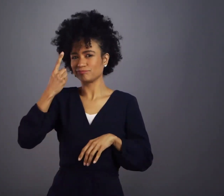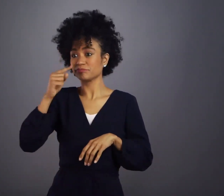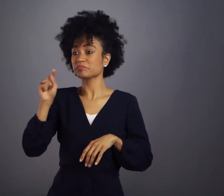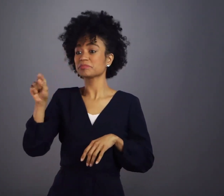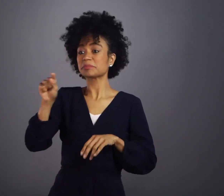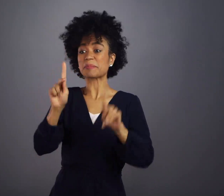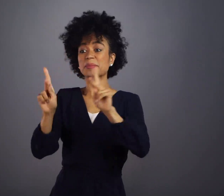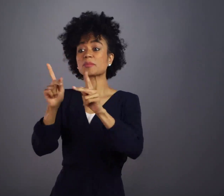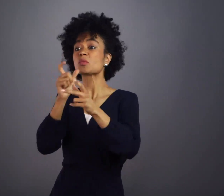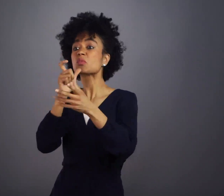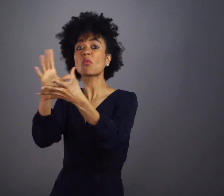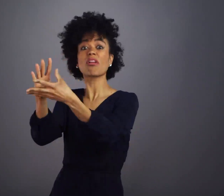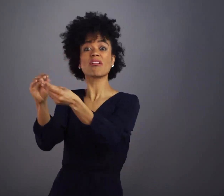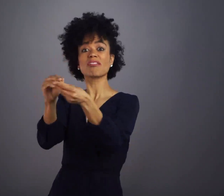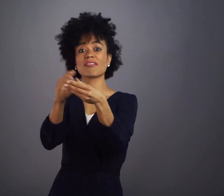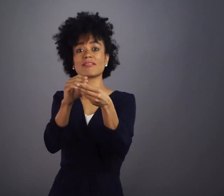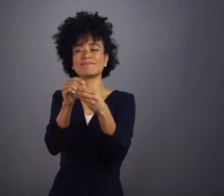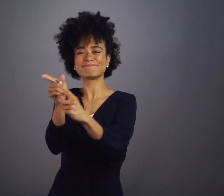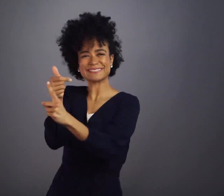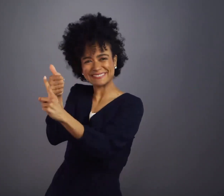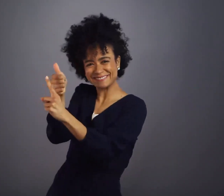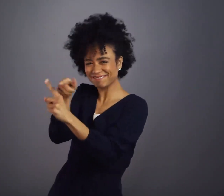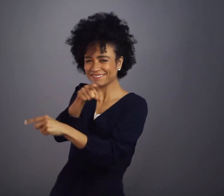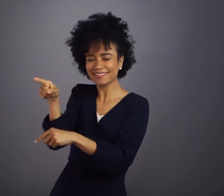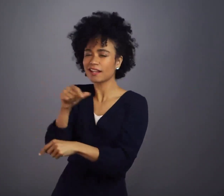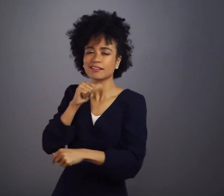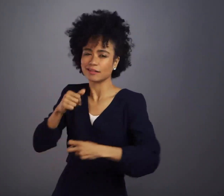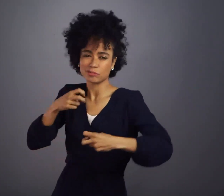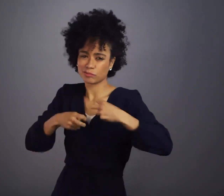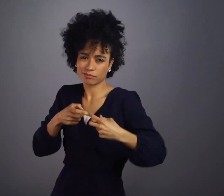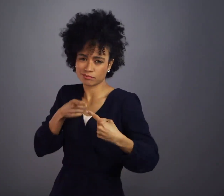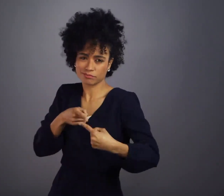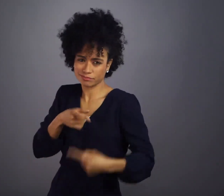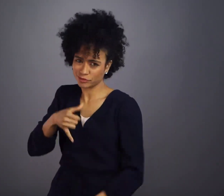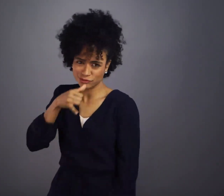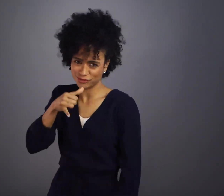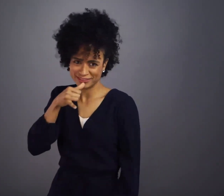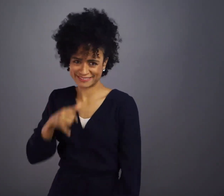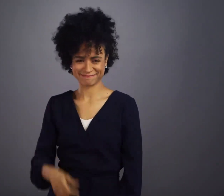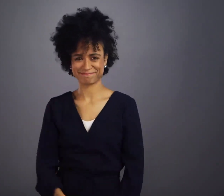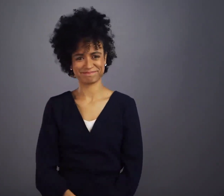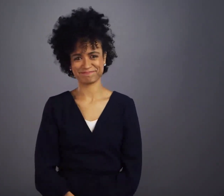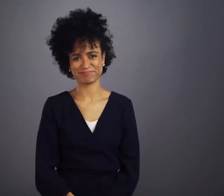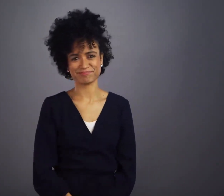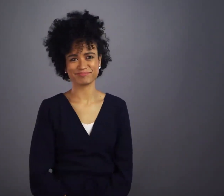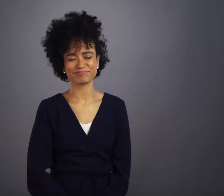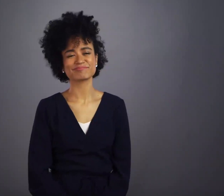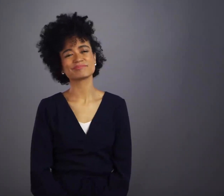We see that these expressions refer to people whose reactions are very different from ours.